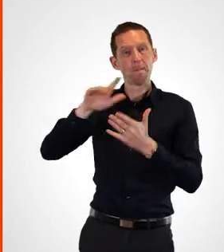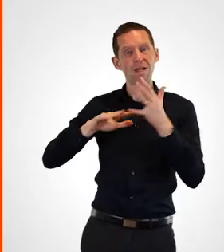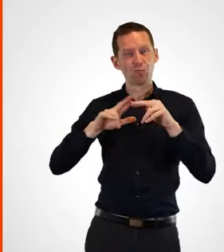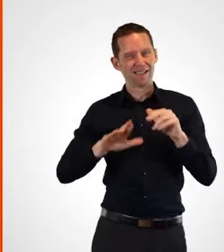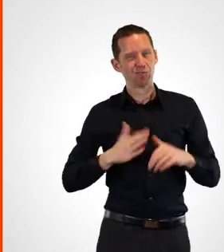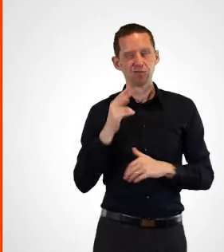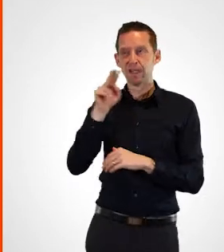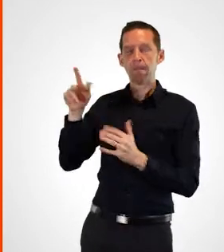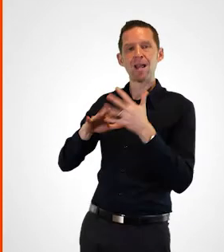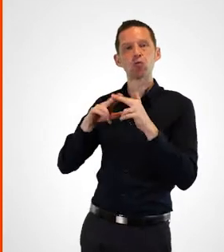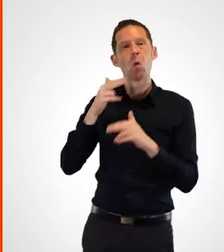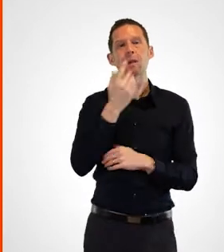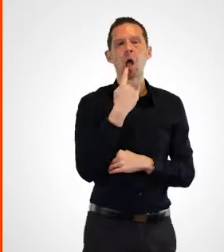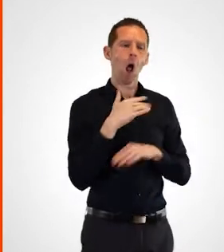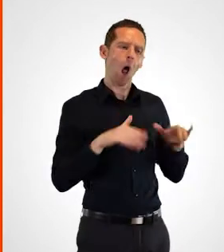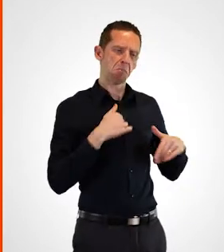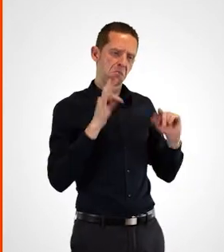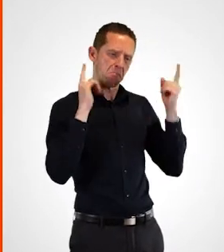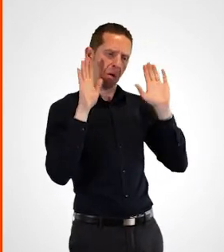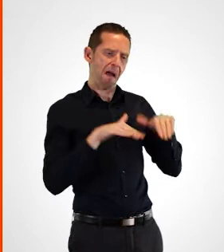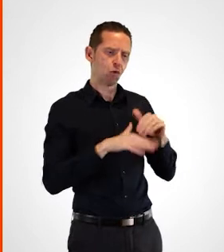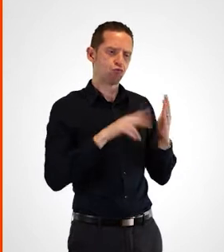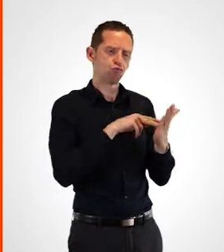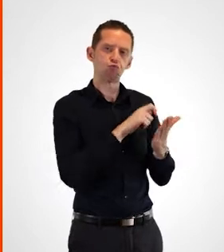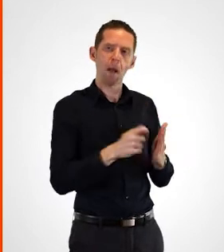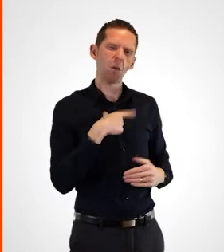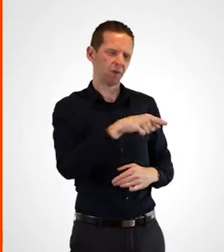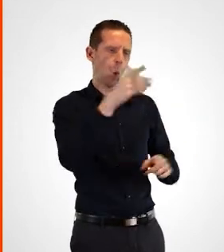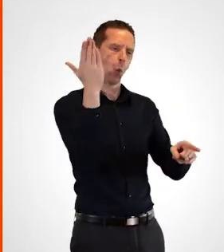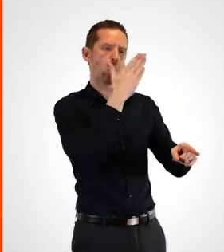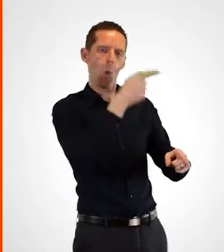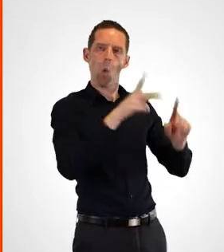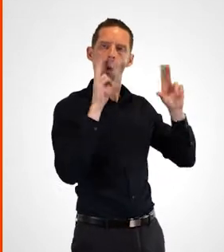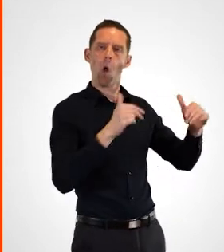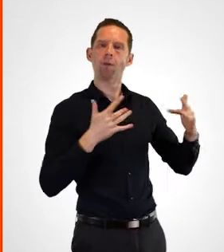say they're not "concerned" about reading and writing because "school" will take care of that